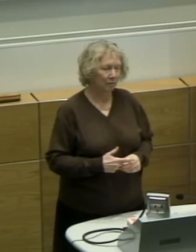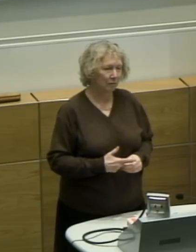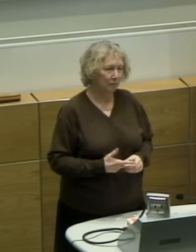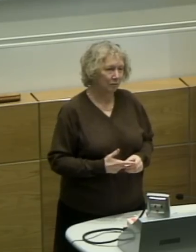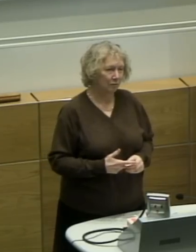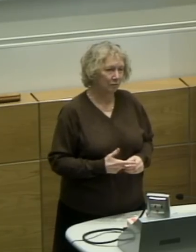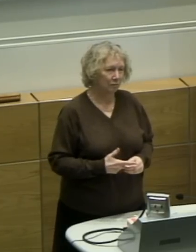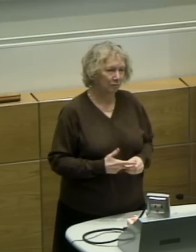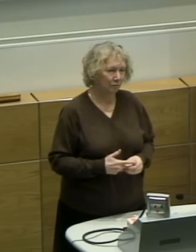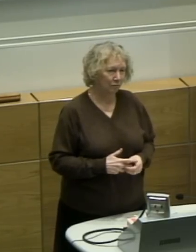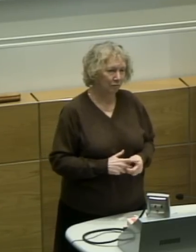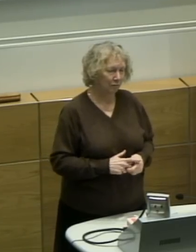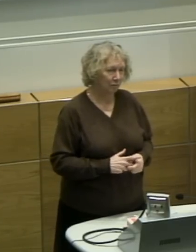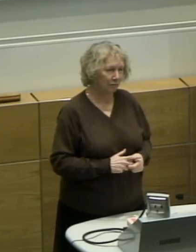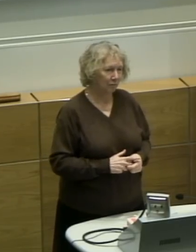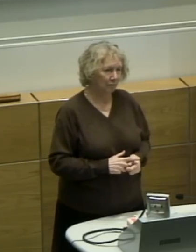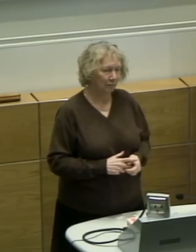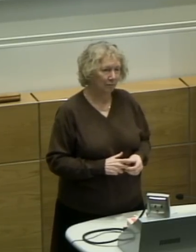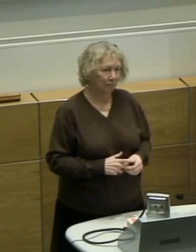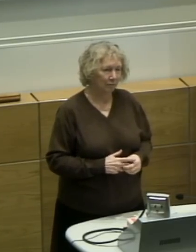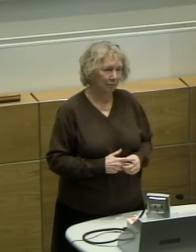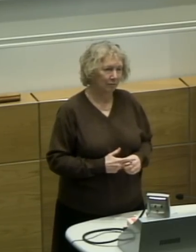it's actually mainly through lip-reading that it's taught